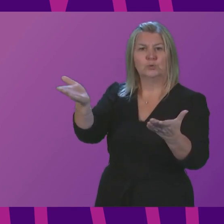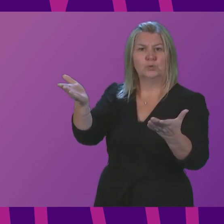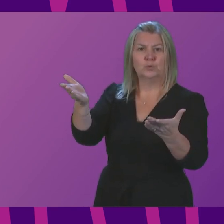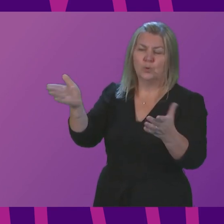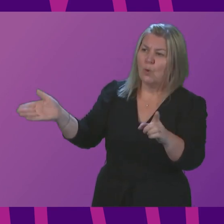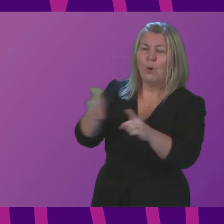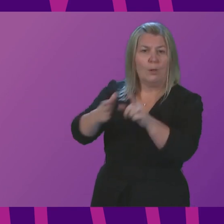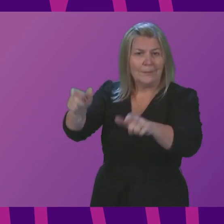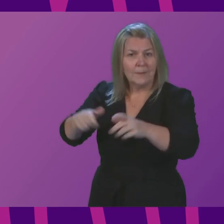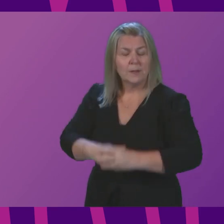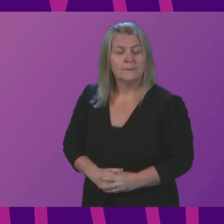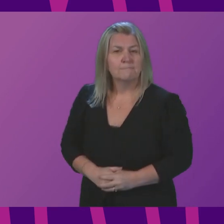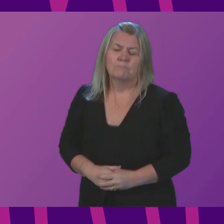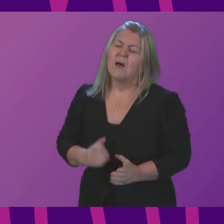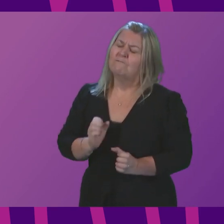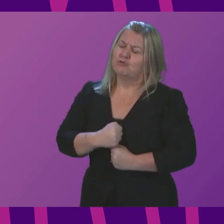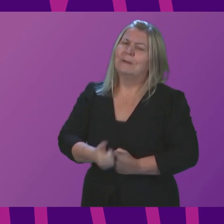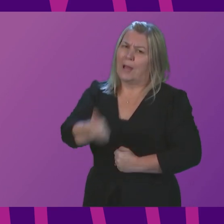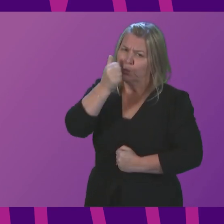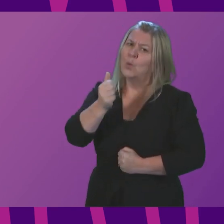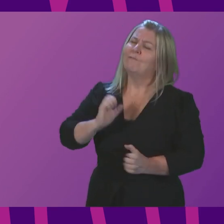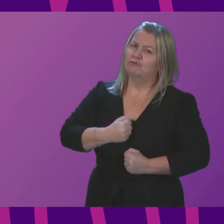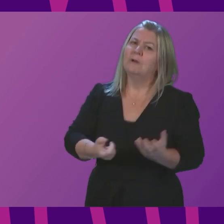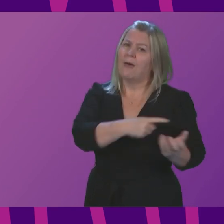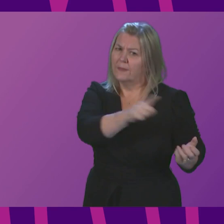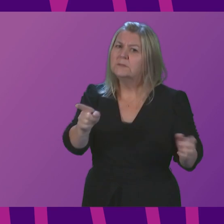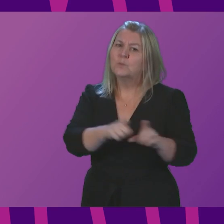frustrates me as much as it frustrates other politicians, although, of course, it does